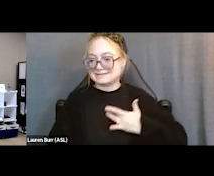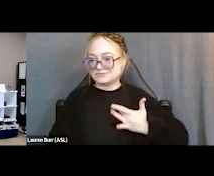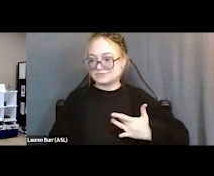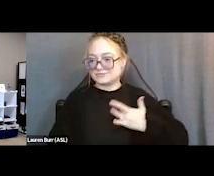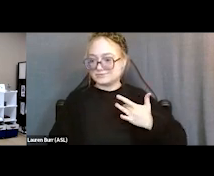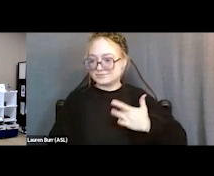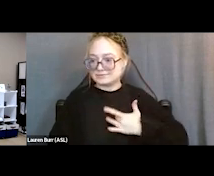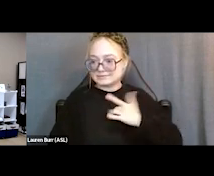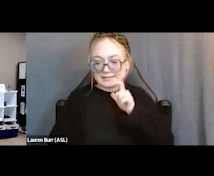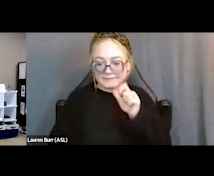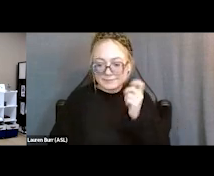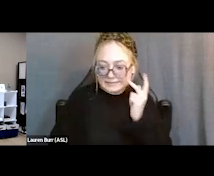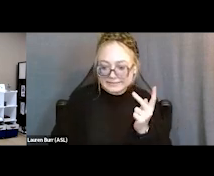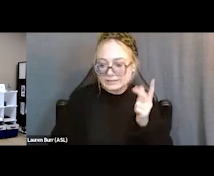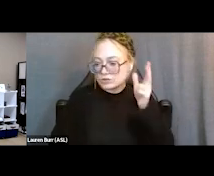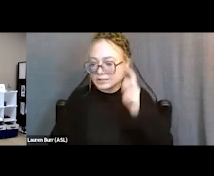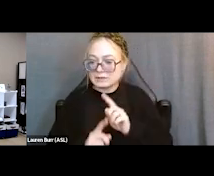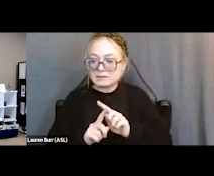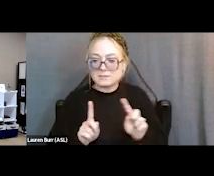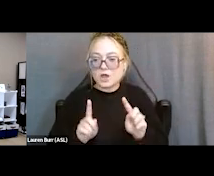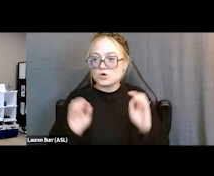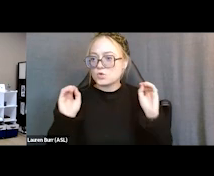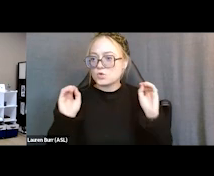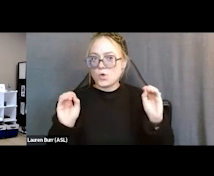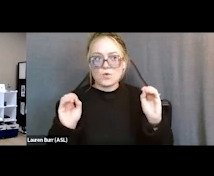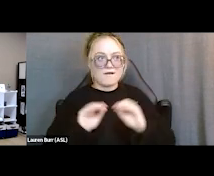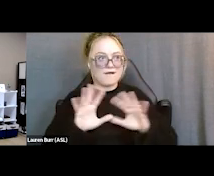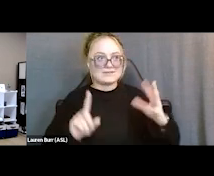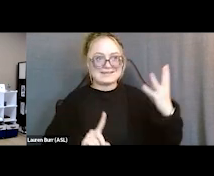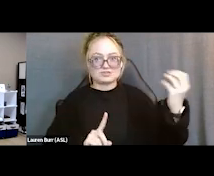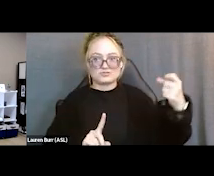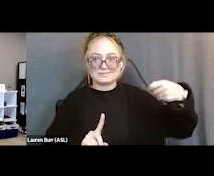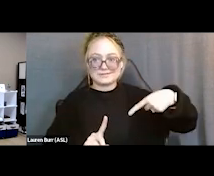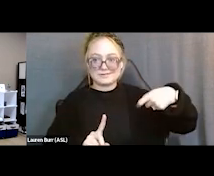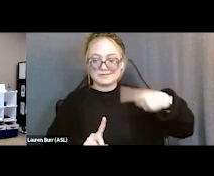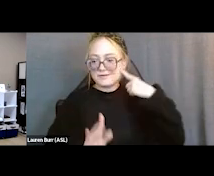without an obvious external stimulus. So for example, hearing, seeing, smelling,